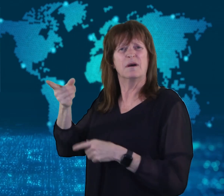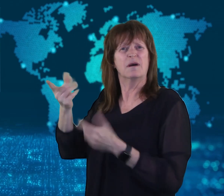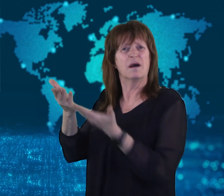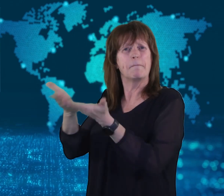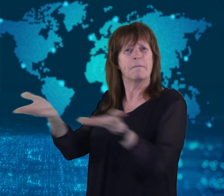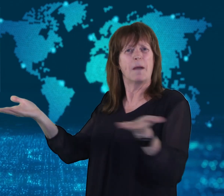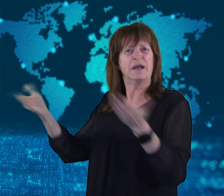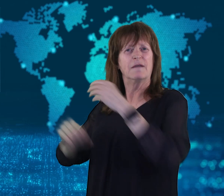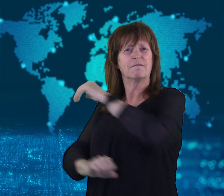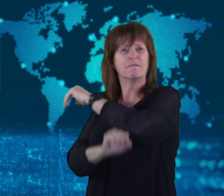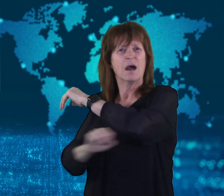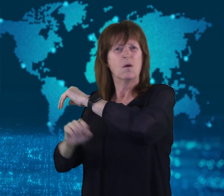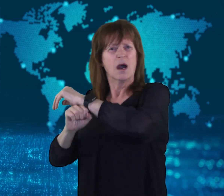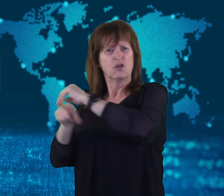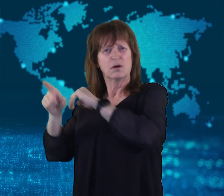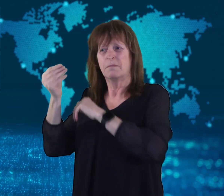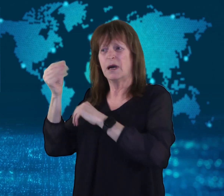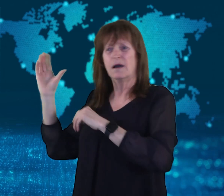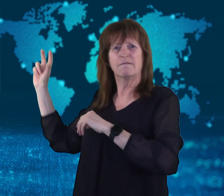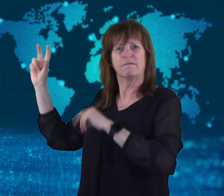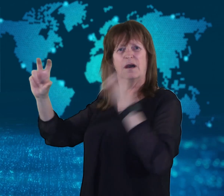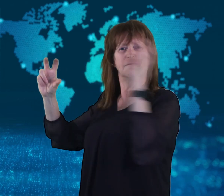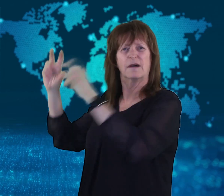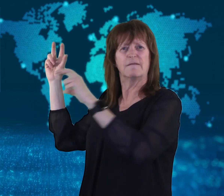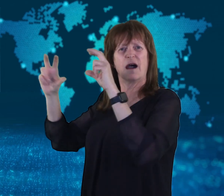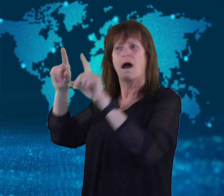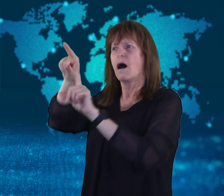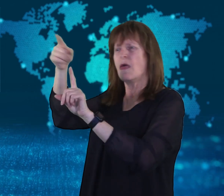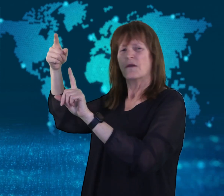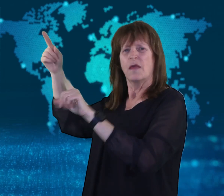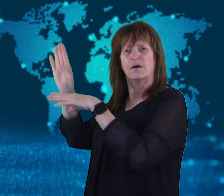funded by other companies.